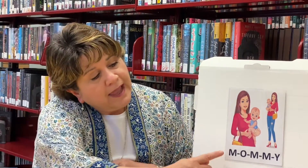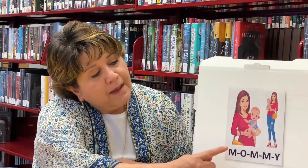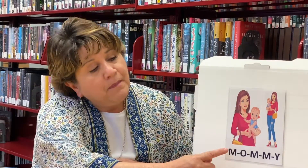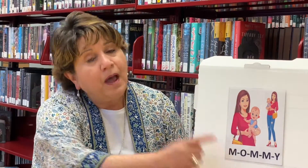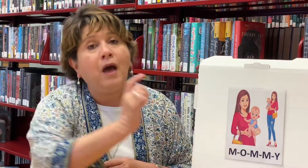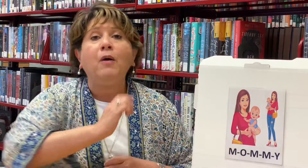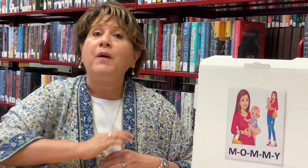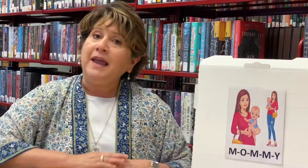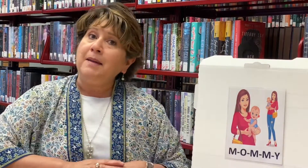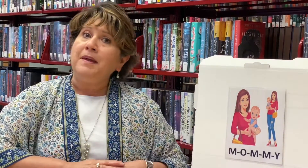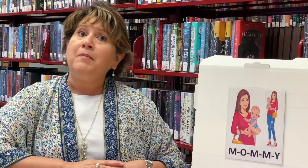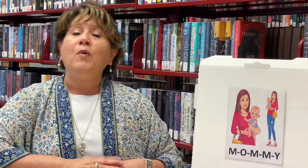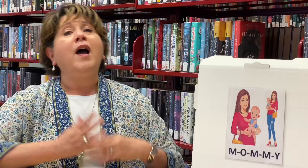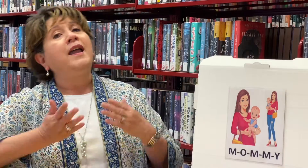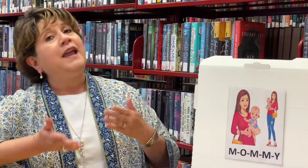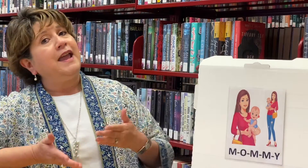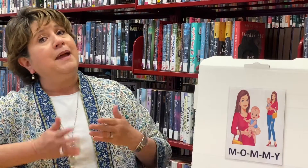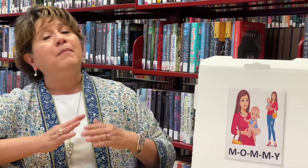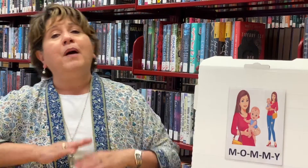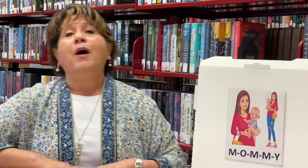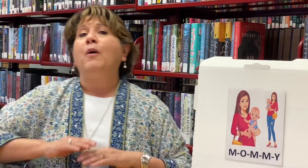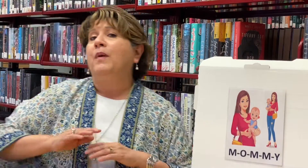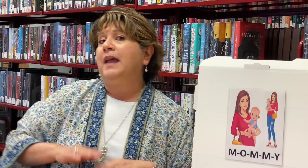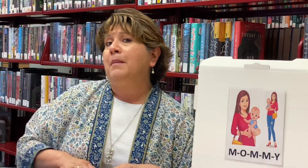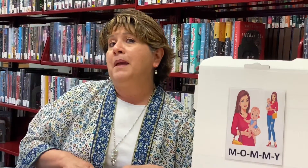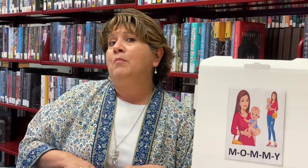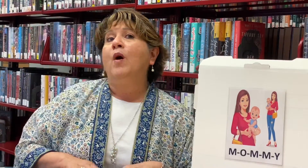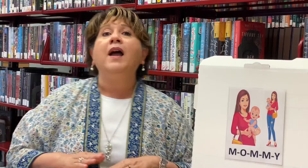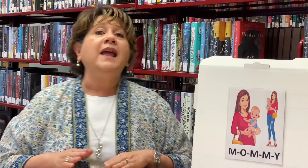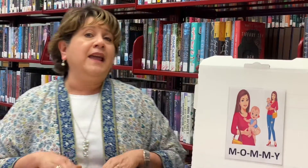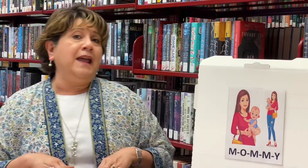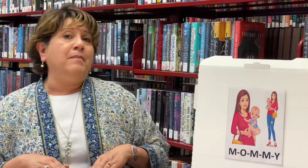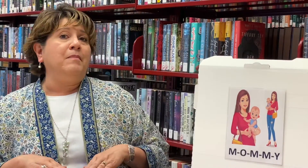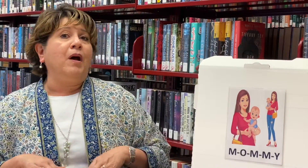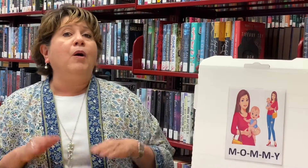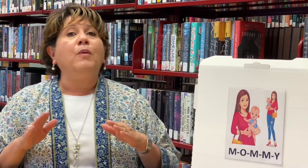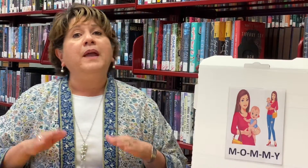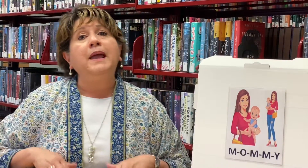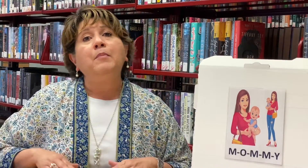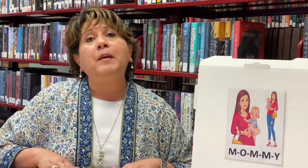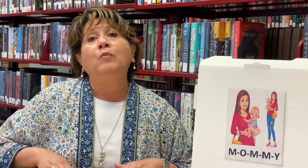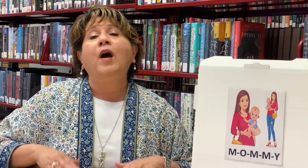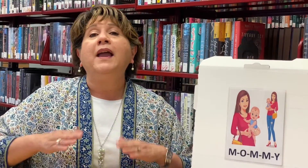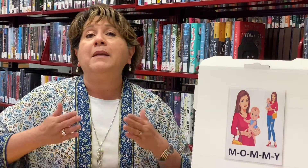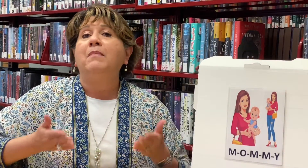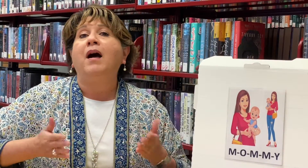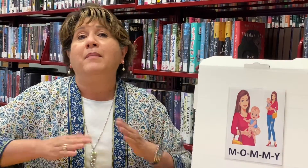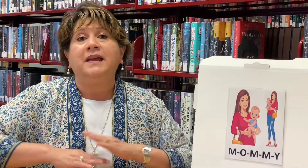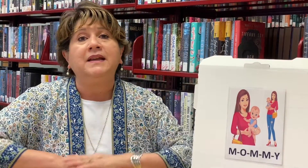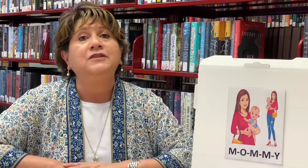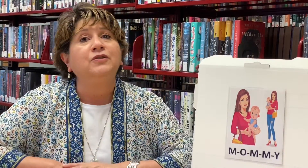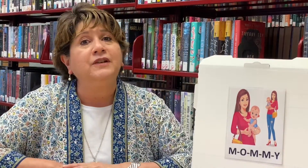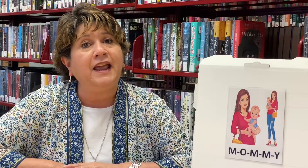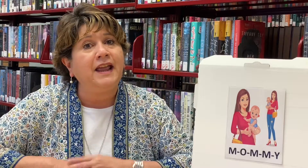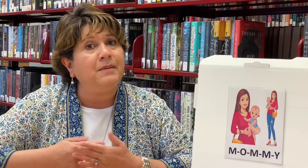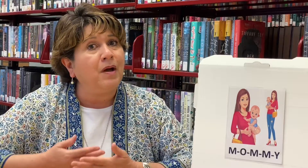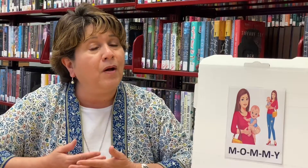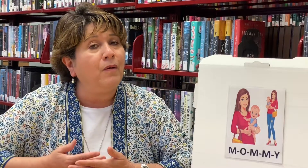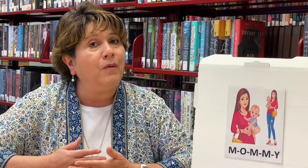M-O-M-M-Y and Mommy is her name-o